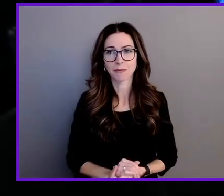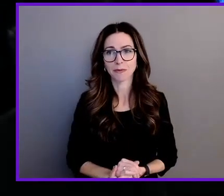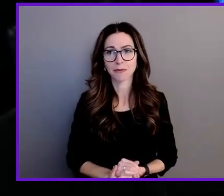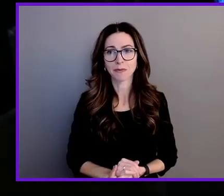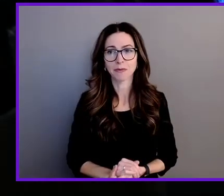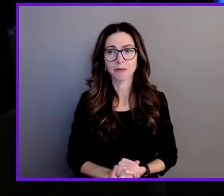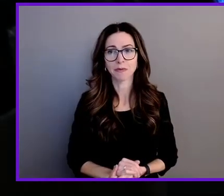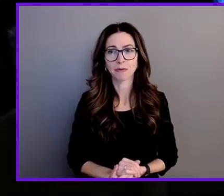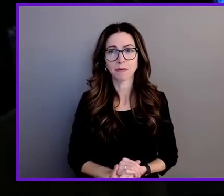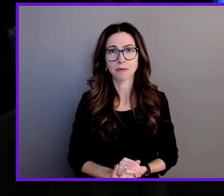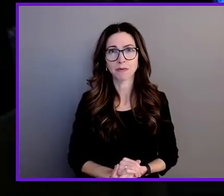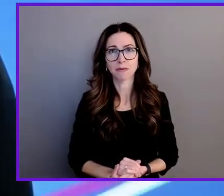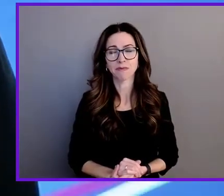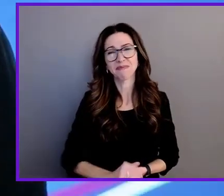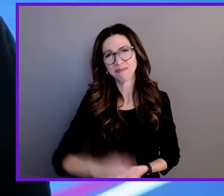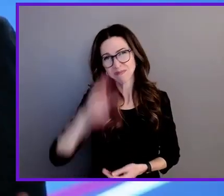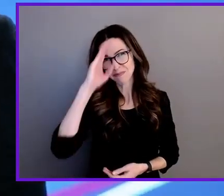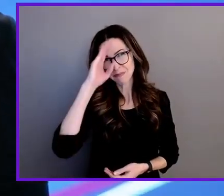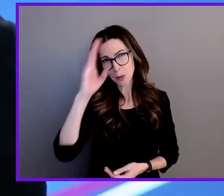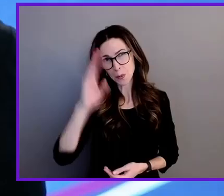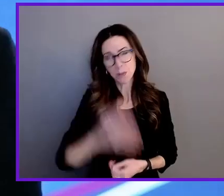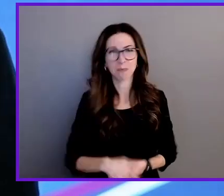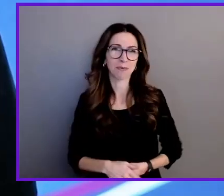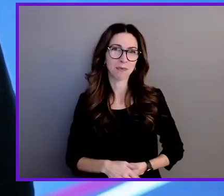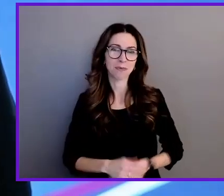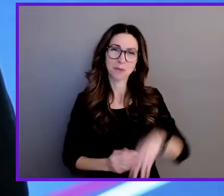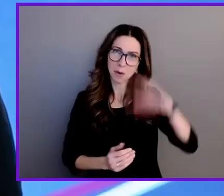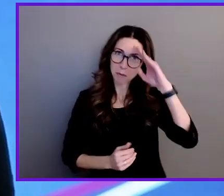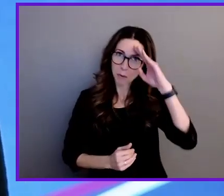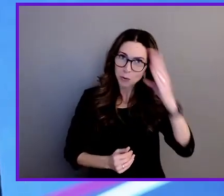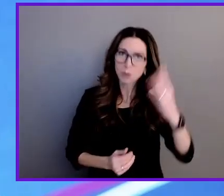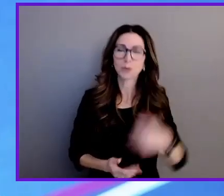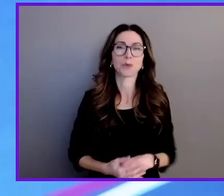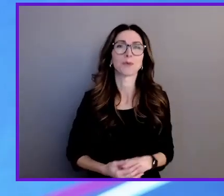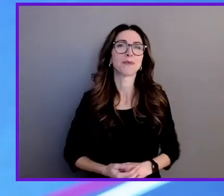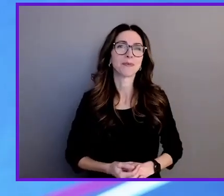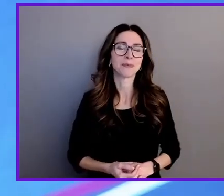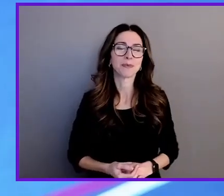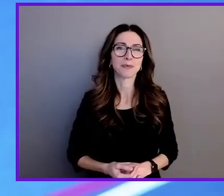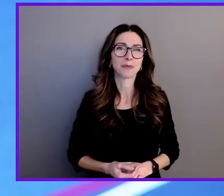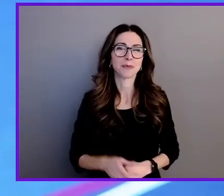Hello. Bonjour. Kwey-Kwey. Welcome to the Canada Council for the Arts’ Annual Public Meeting.